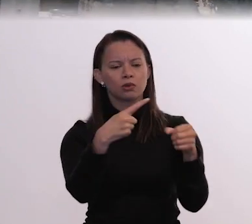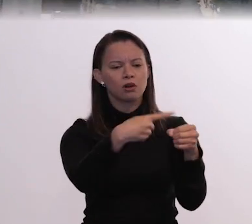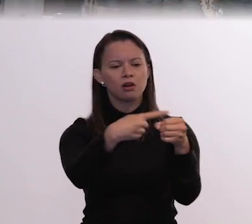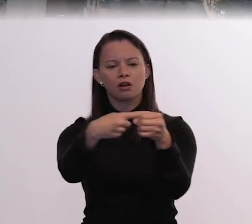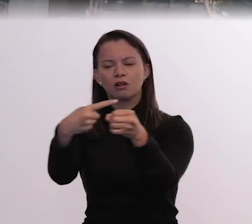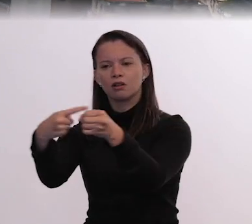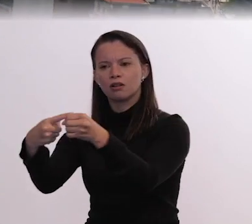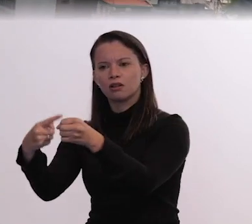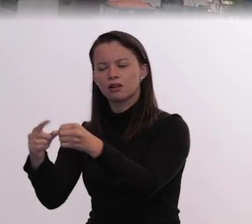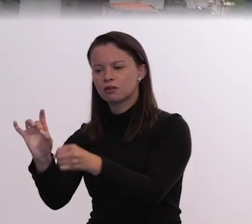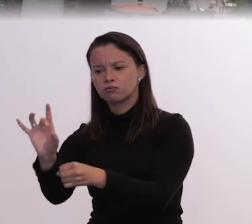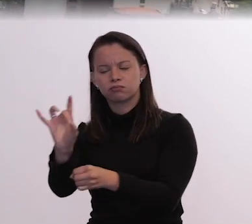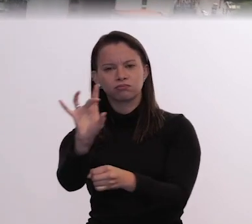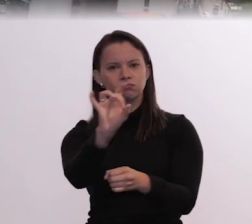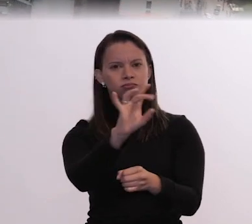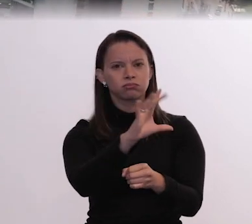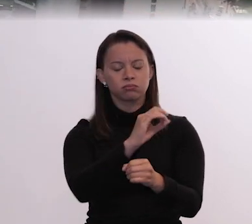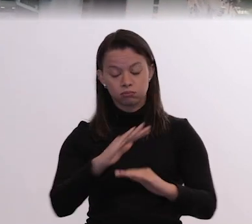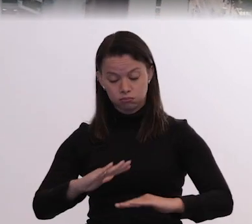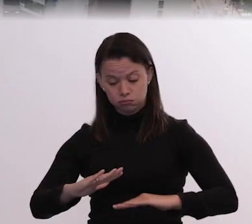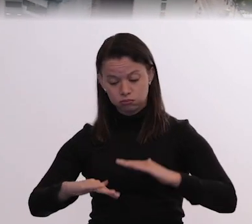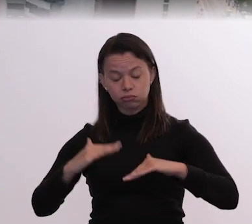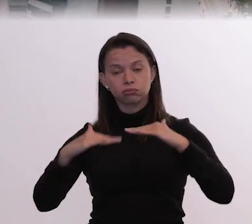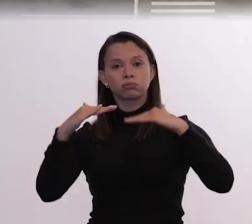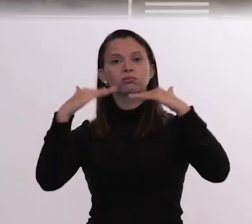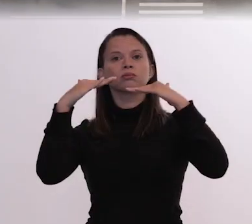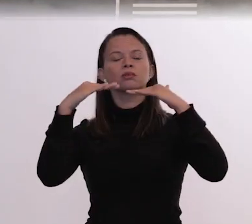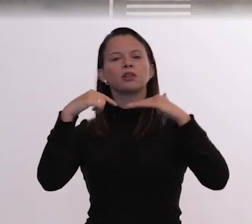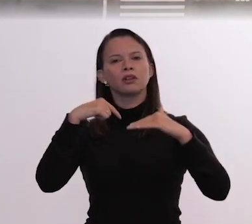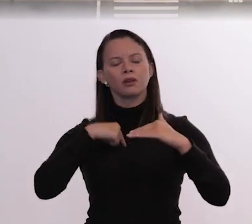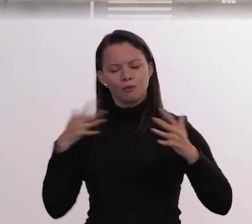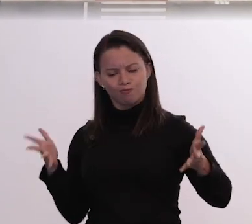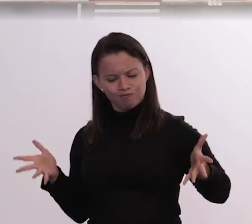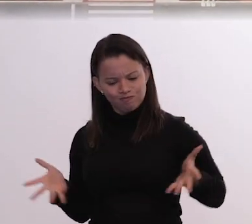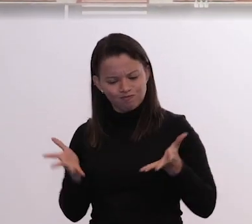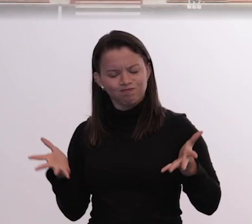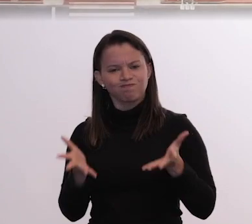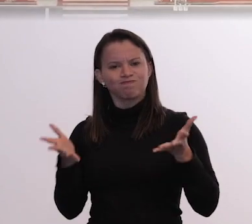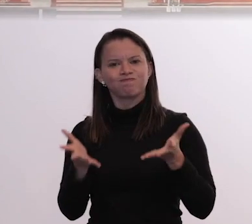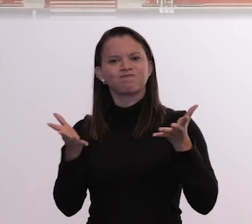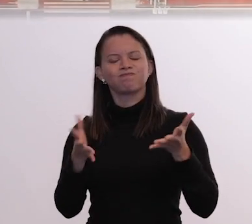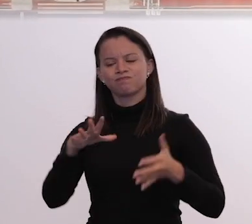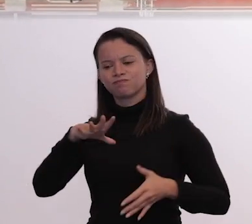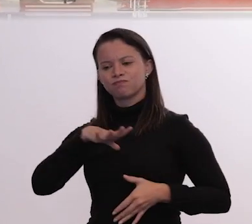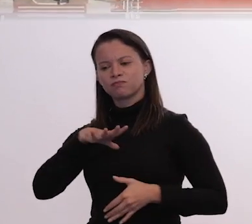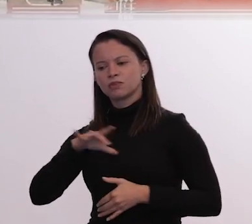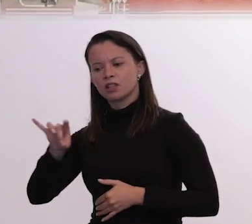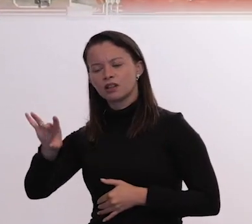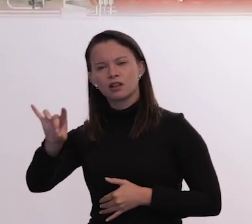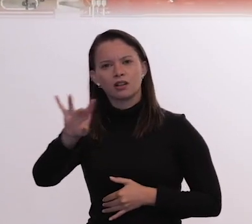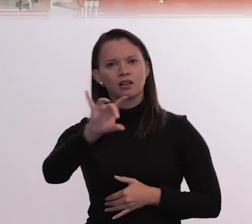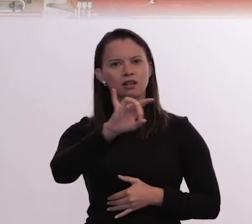and I would encourage everyone, in their own cities to undertake these initiatives. They must join forces.